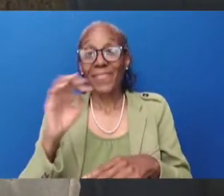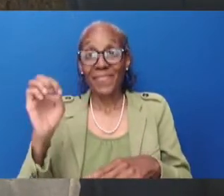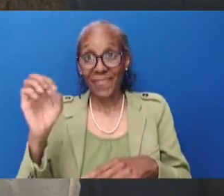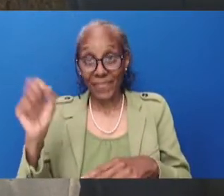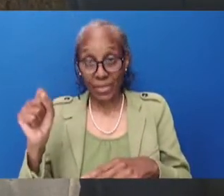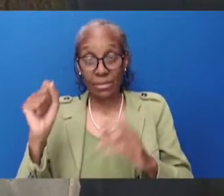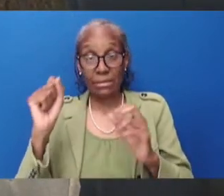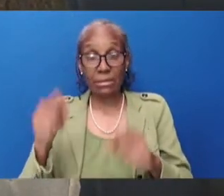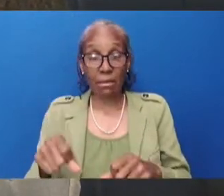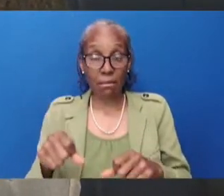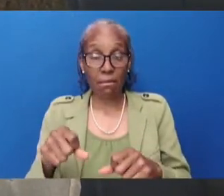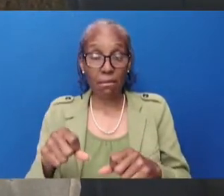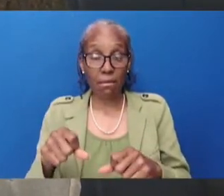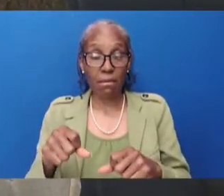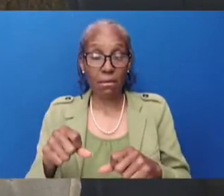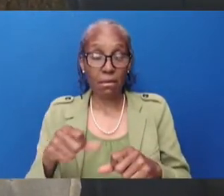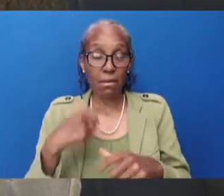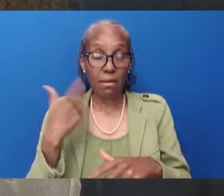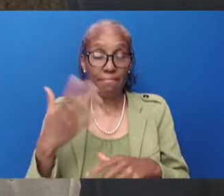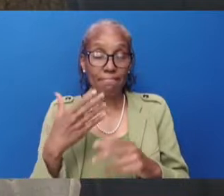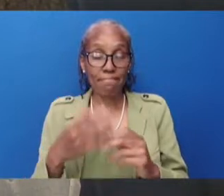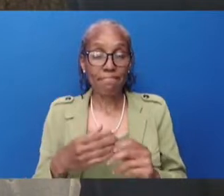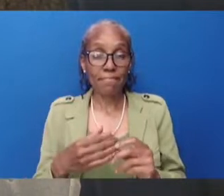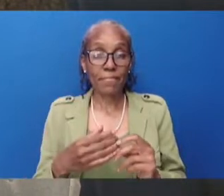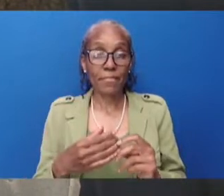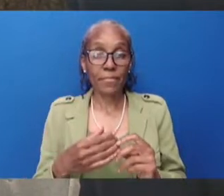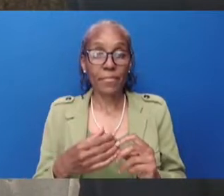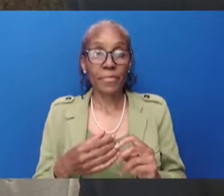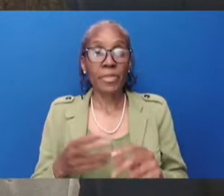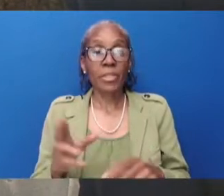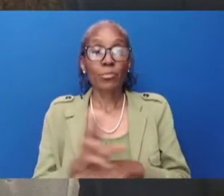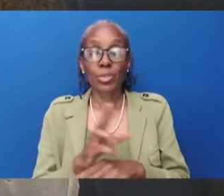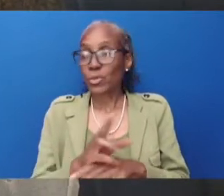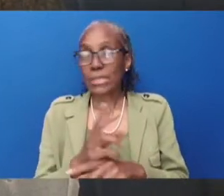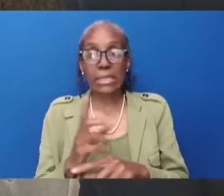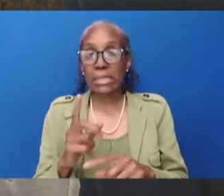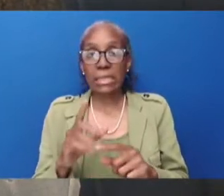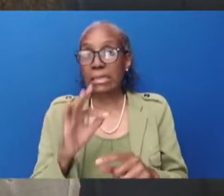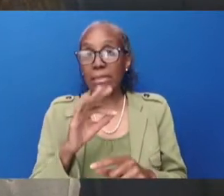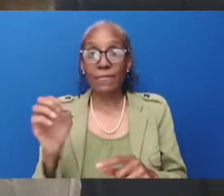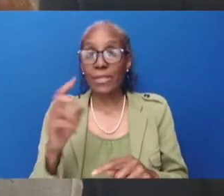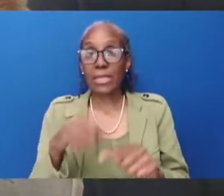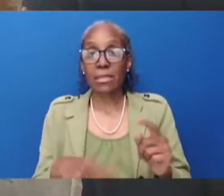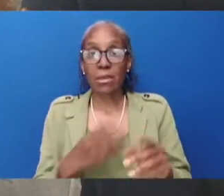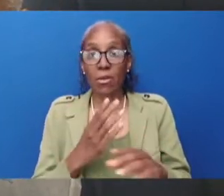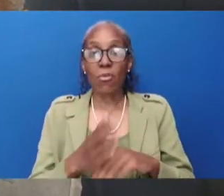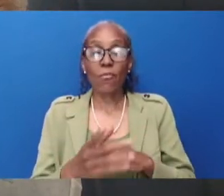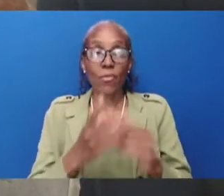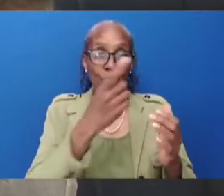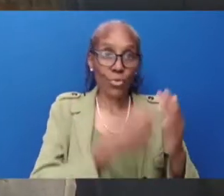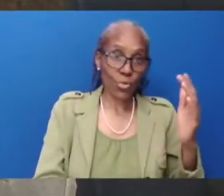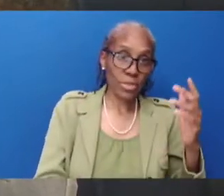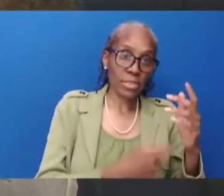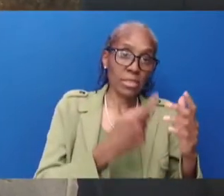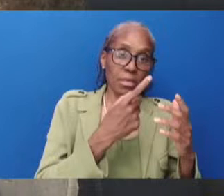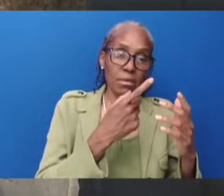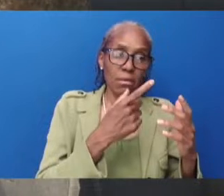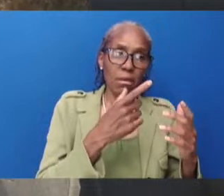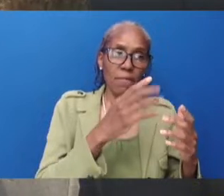RESTRICTIONS ON -- TO THE EXTENT THAT THE FEES COULD ACTULY